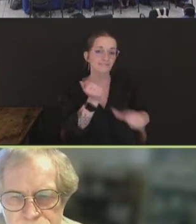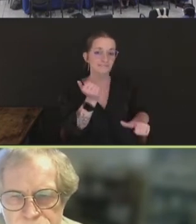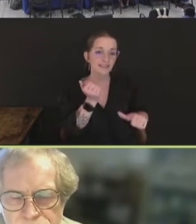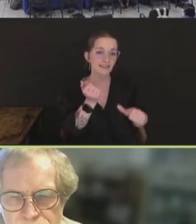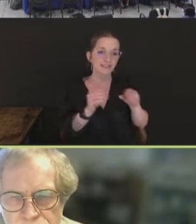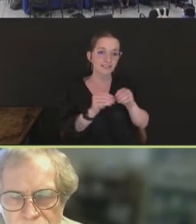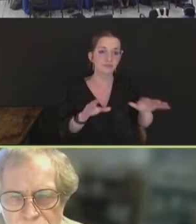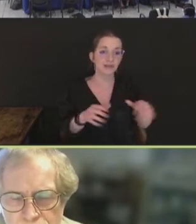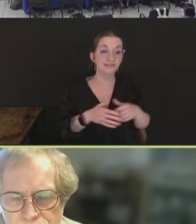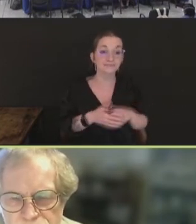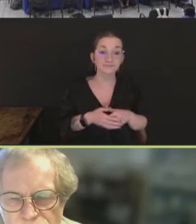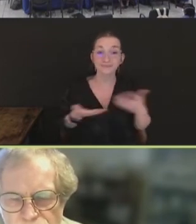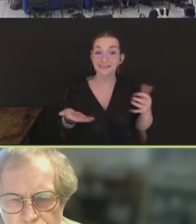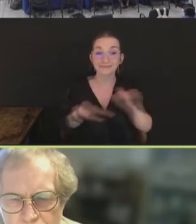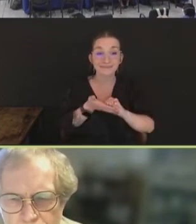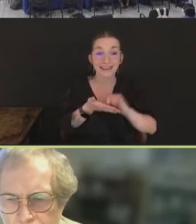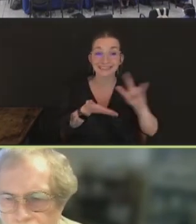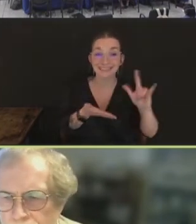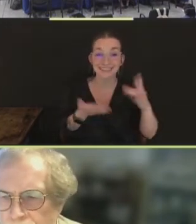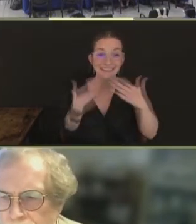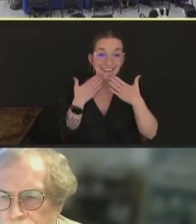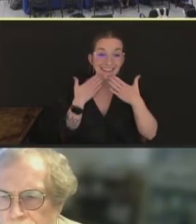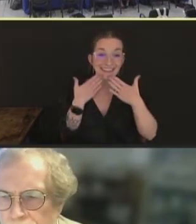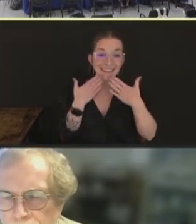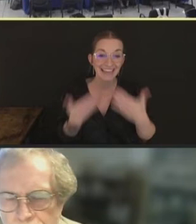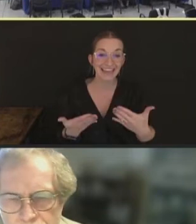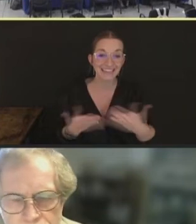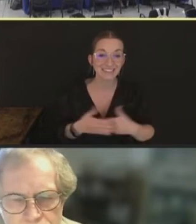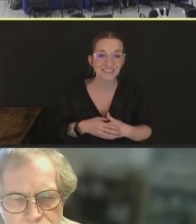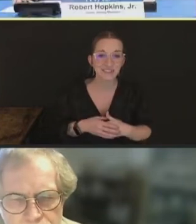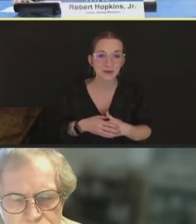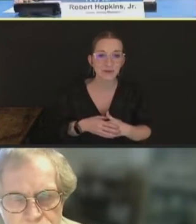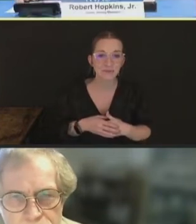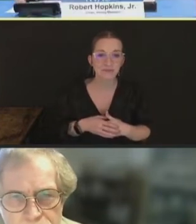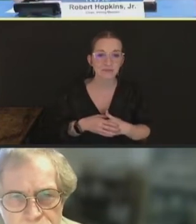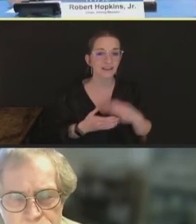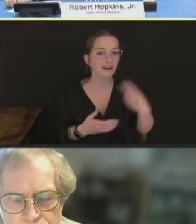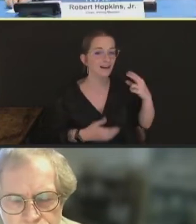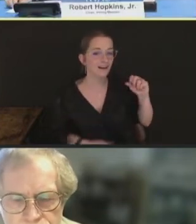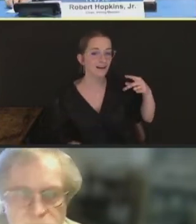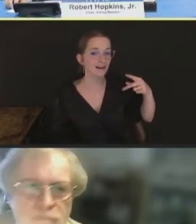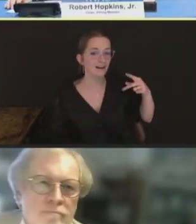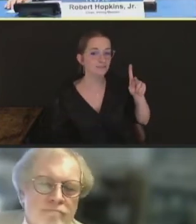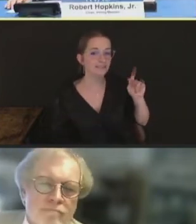Robert Hopkins: Thank you, Dr. Wassilak.